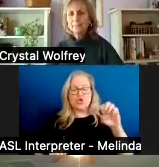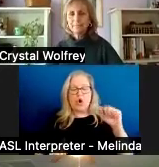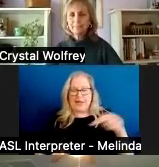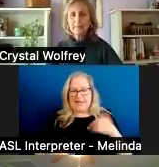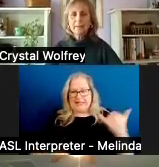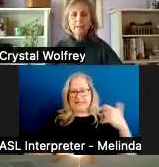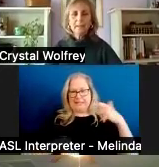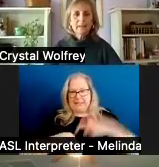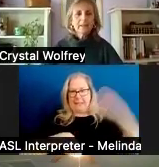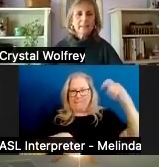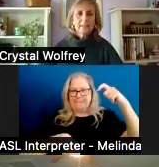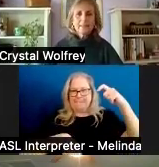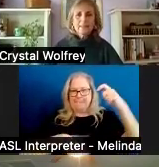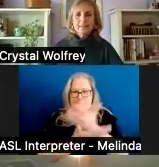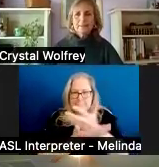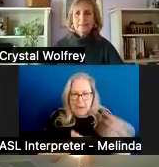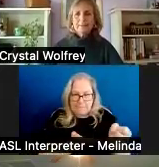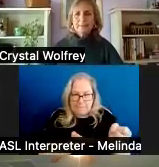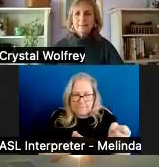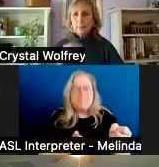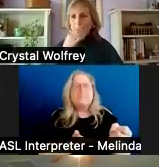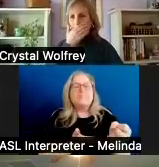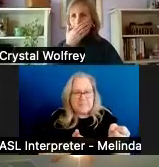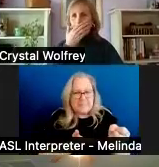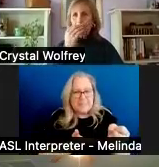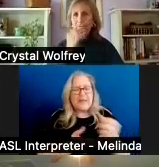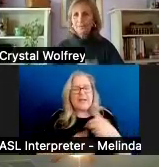So unfortunately we're going to have to cut for now,